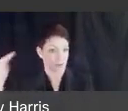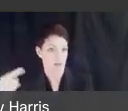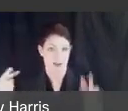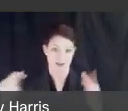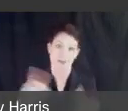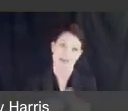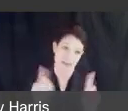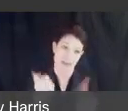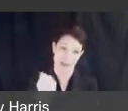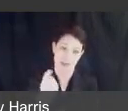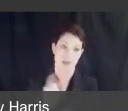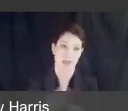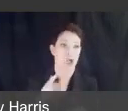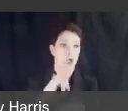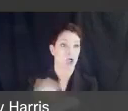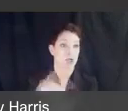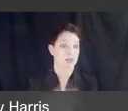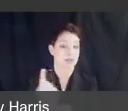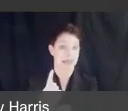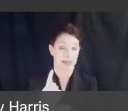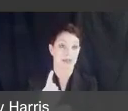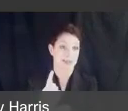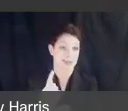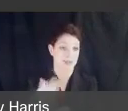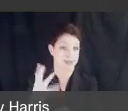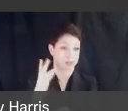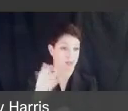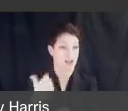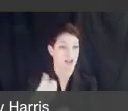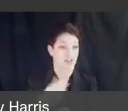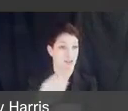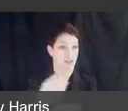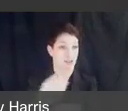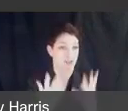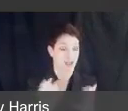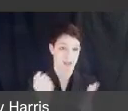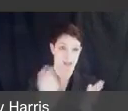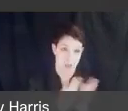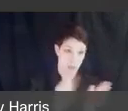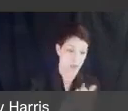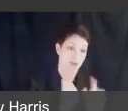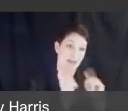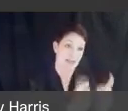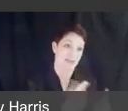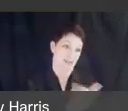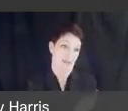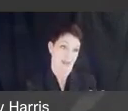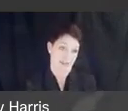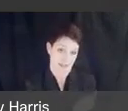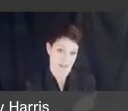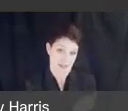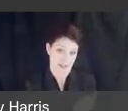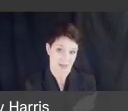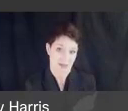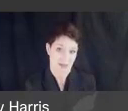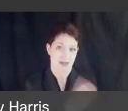days of quite a few providers being approved and receiving vaccine that would not be a typical